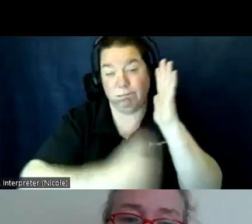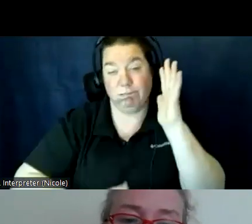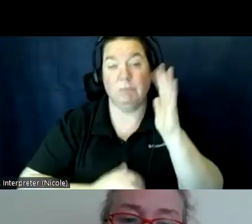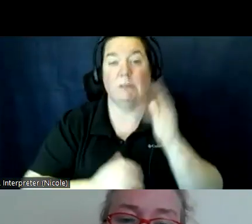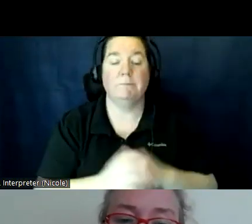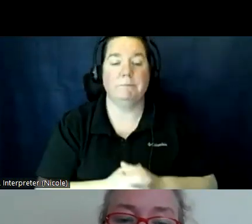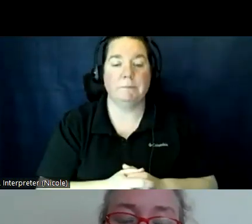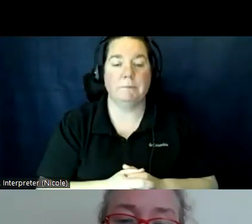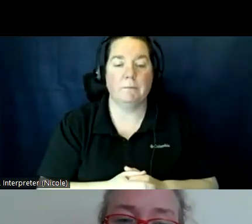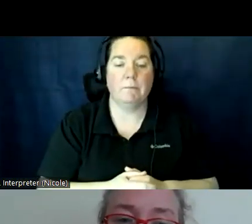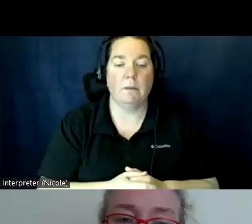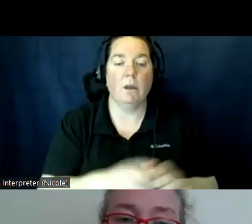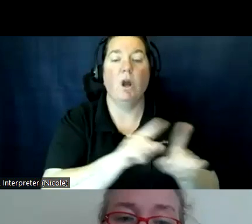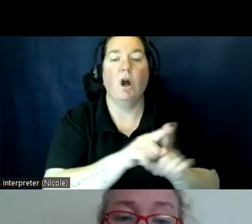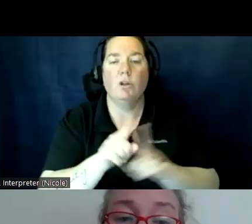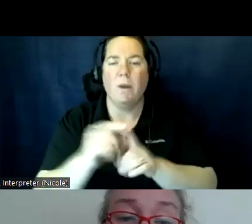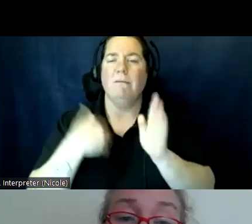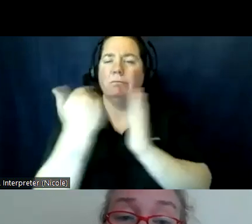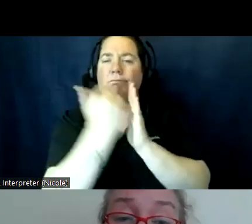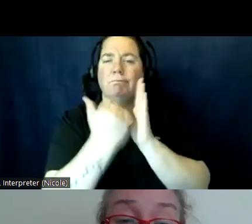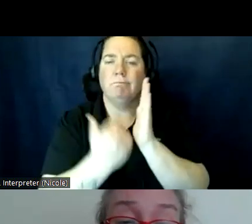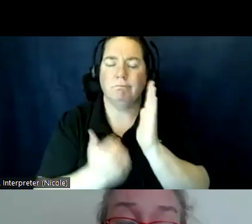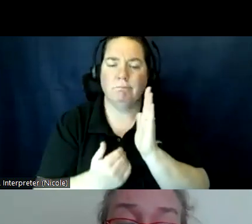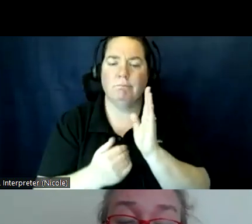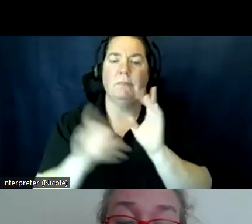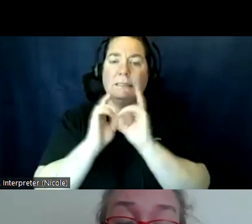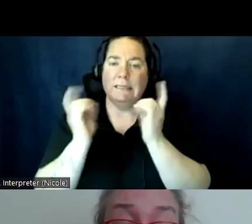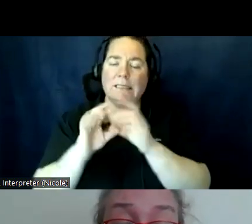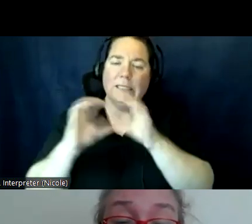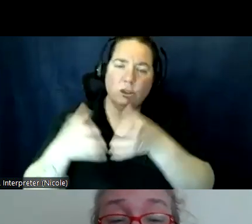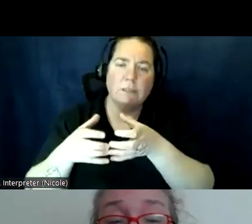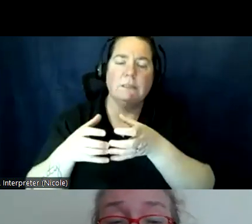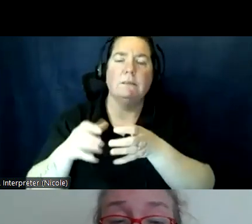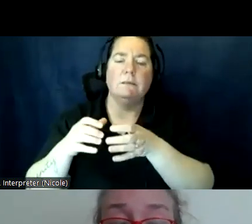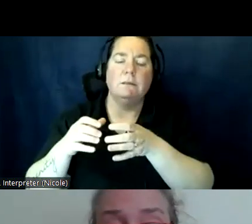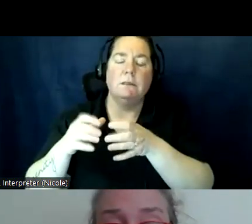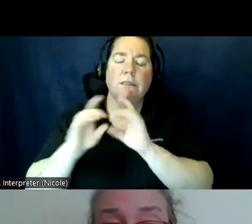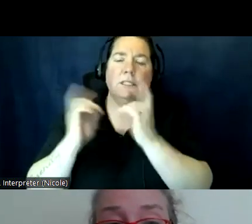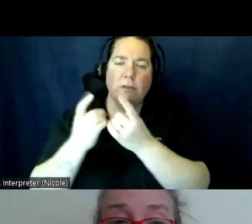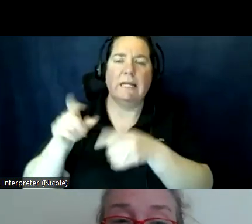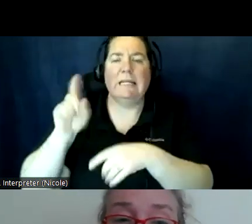listings of districts who are needs requirements, needs assistance, needs